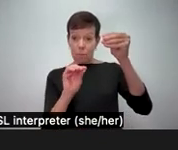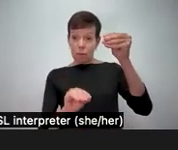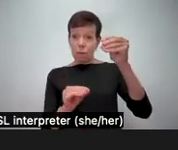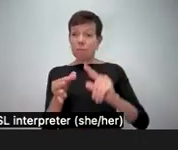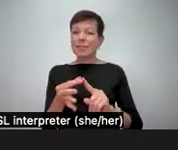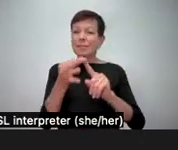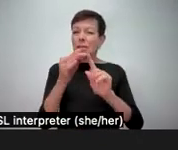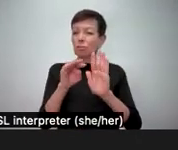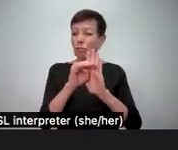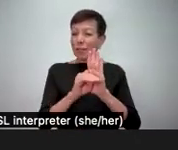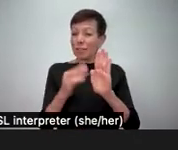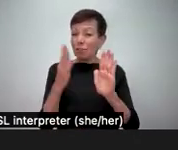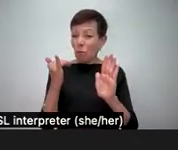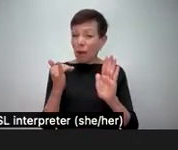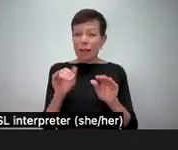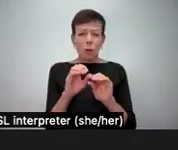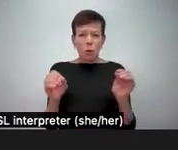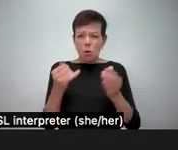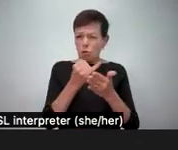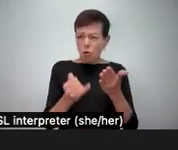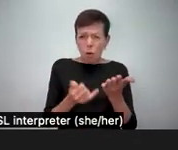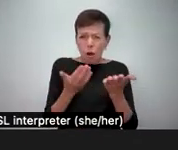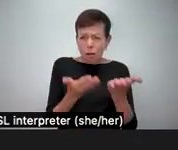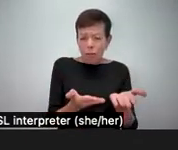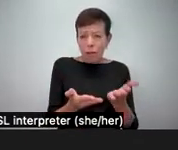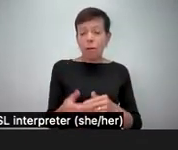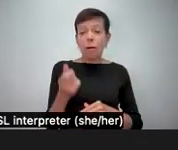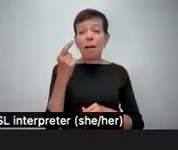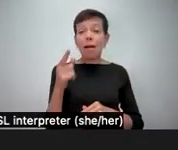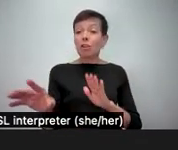are not guaranteed funding if you're in one of those neighbourhoods, you still have to have an